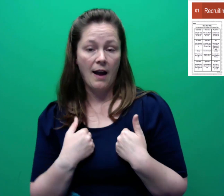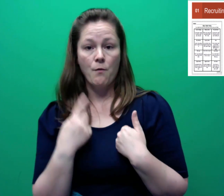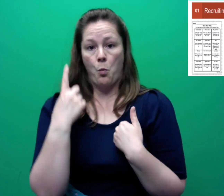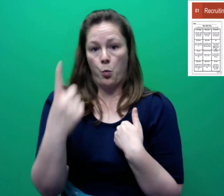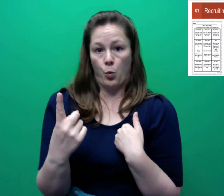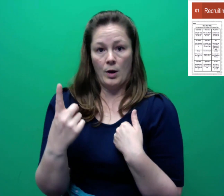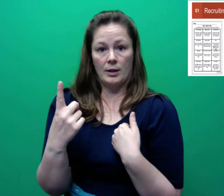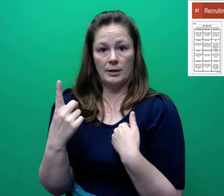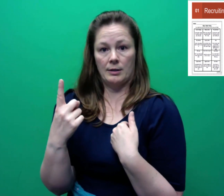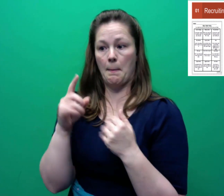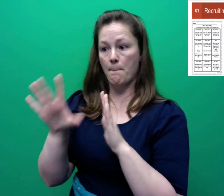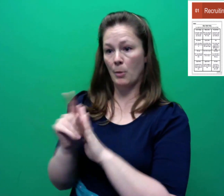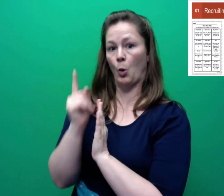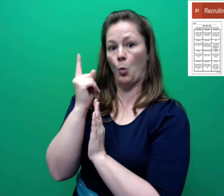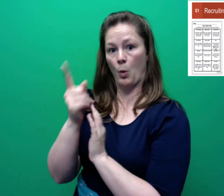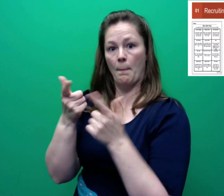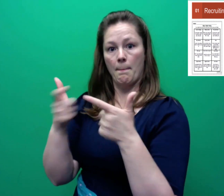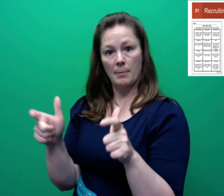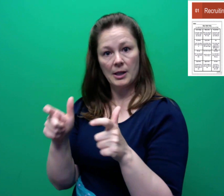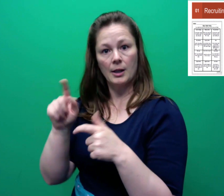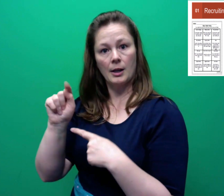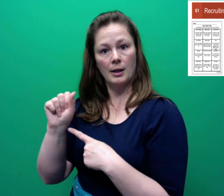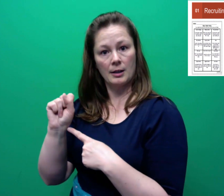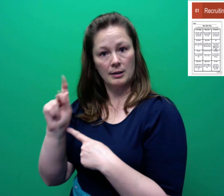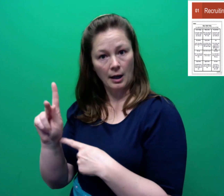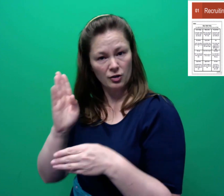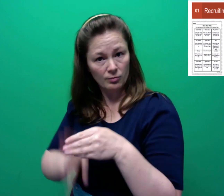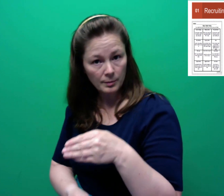one thing that they need to complete.